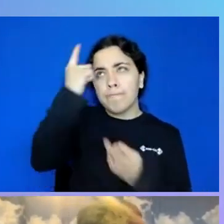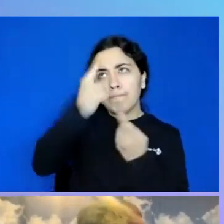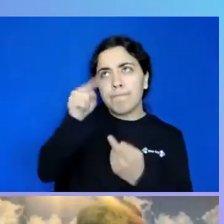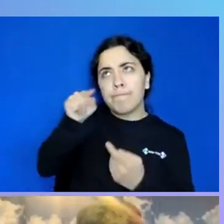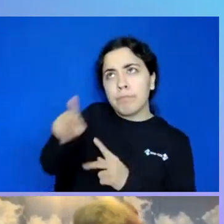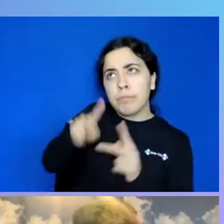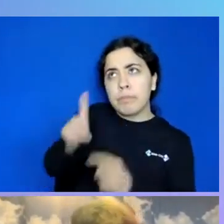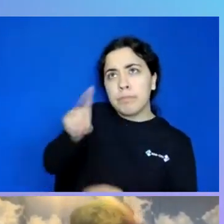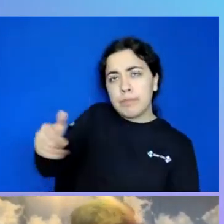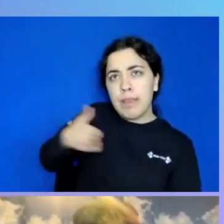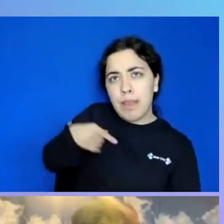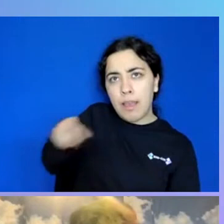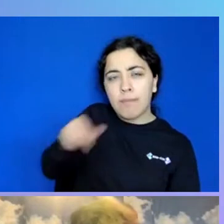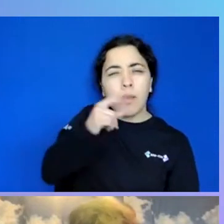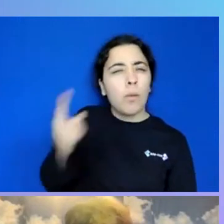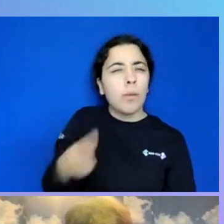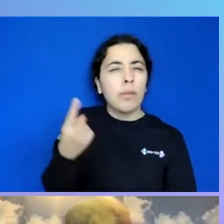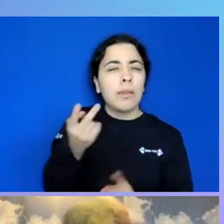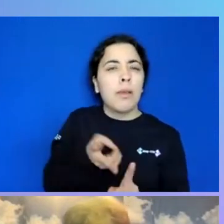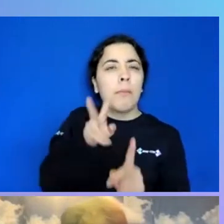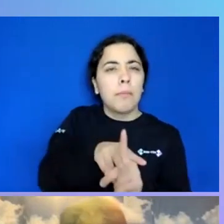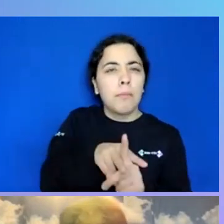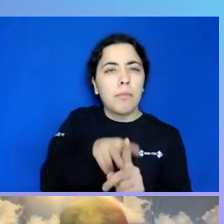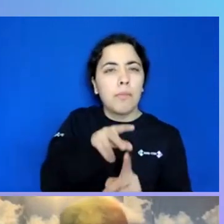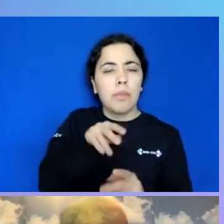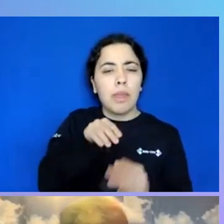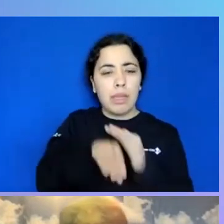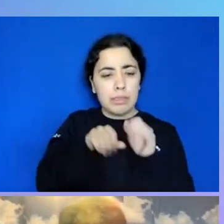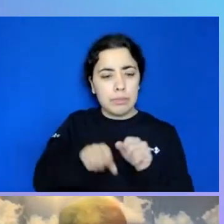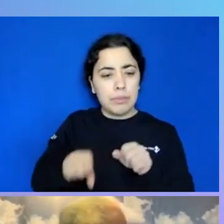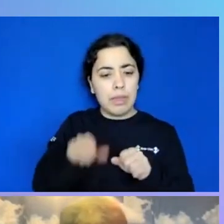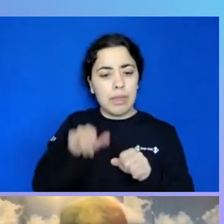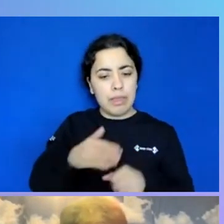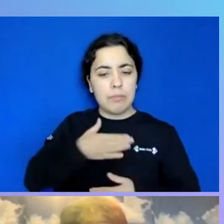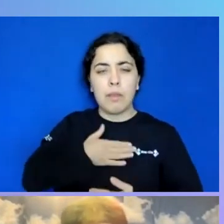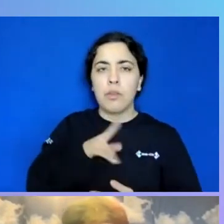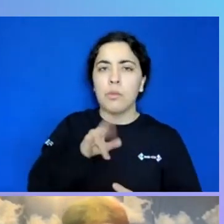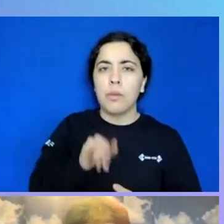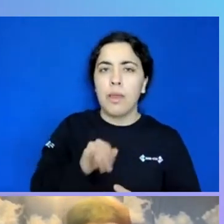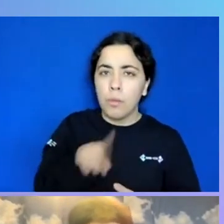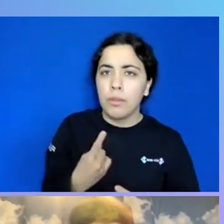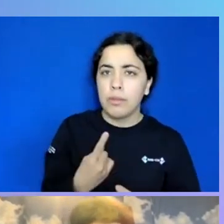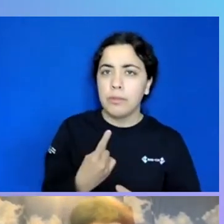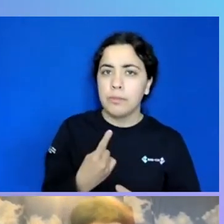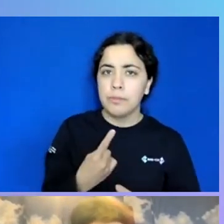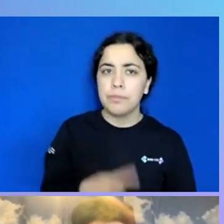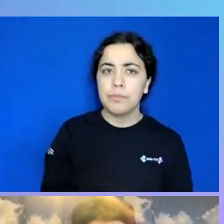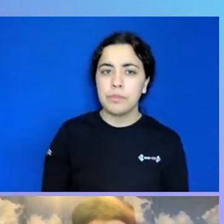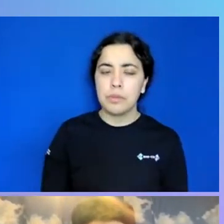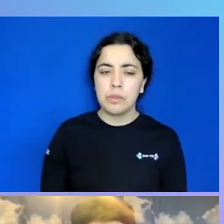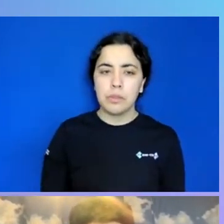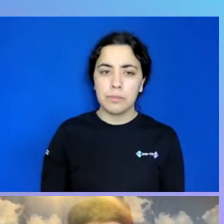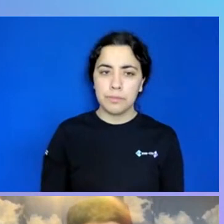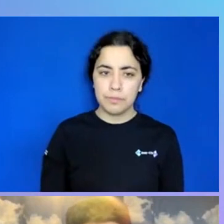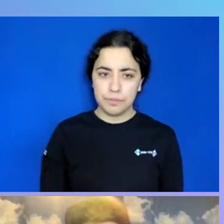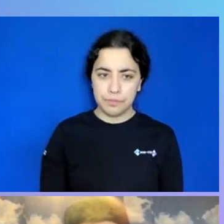accessibility to your UIs. And I